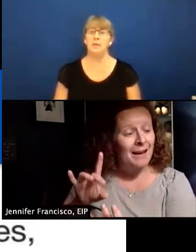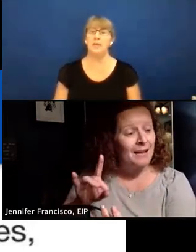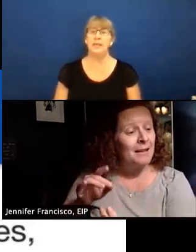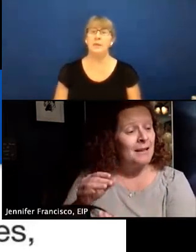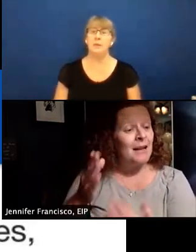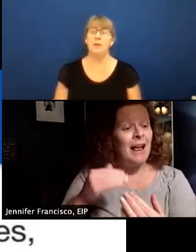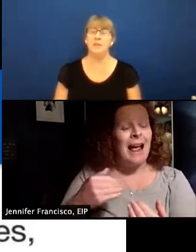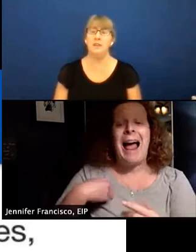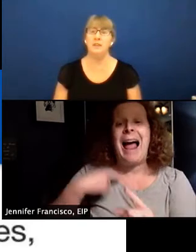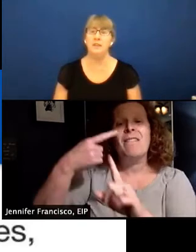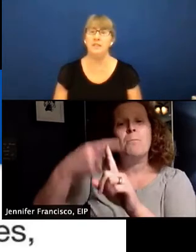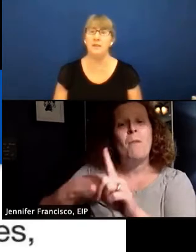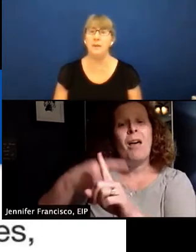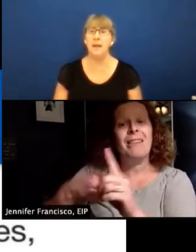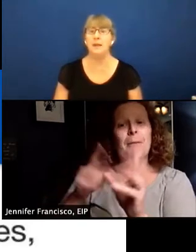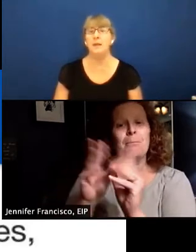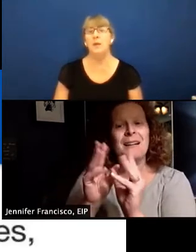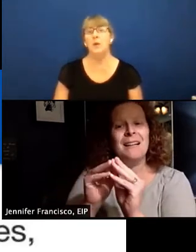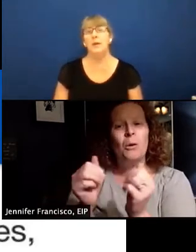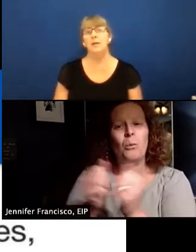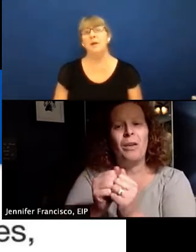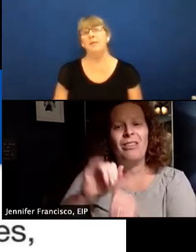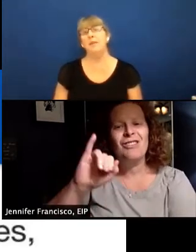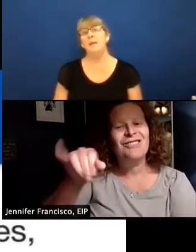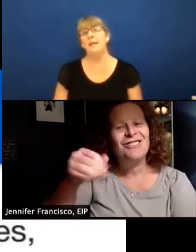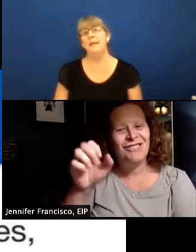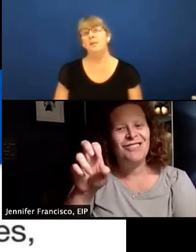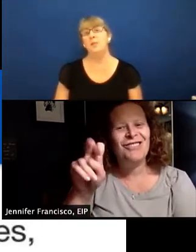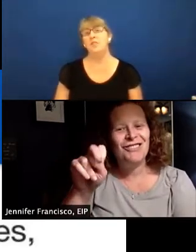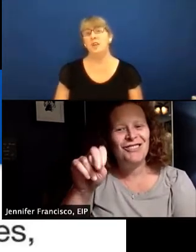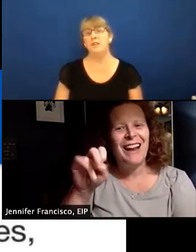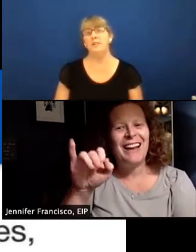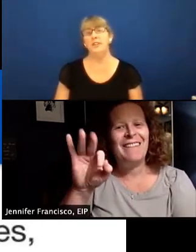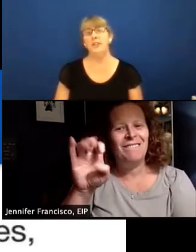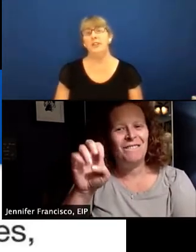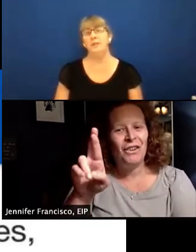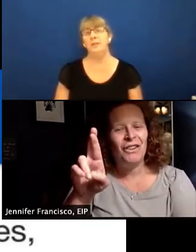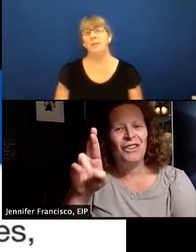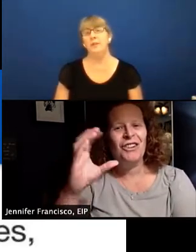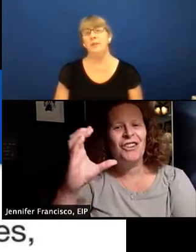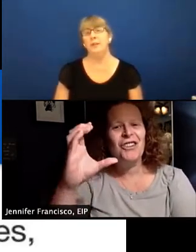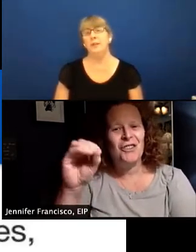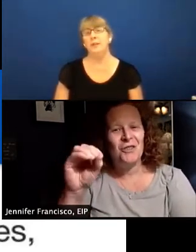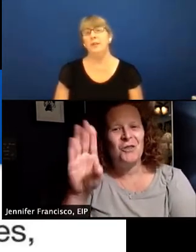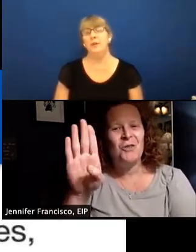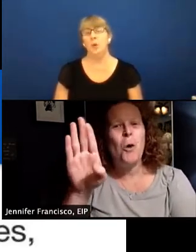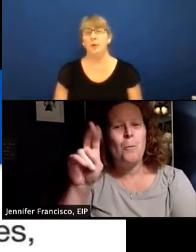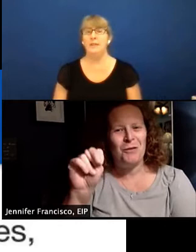getting receiving feedback. We have monthly meetings with Jennifer Coburn.